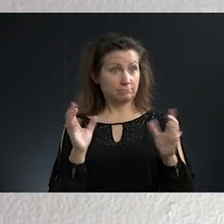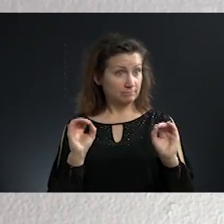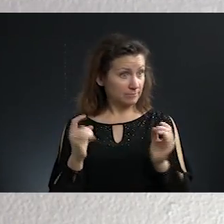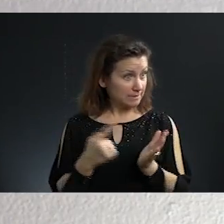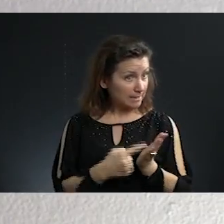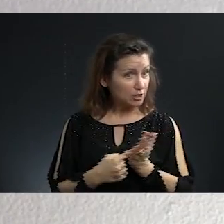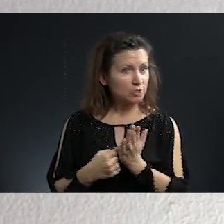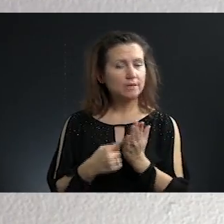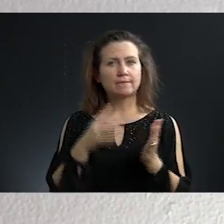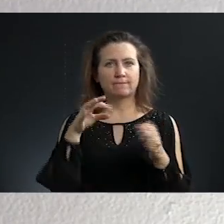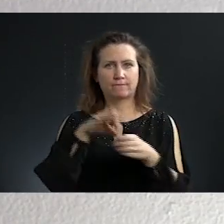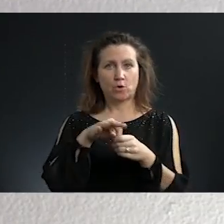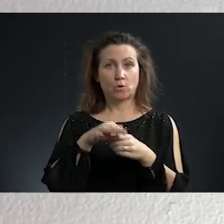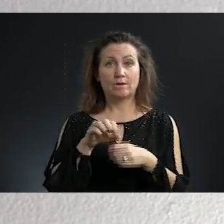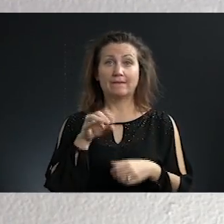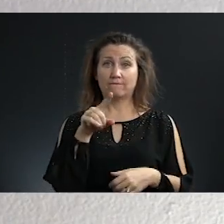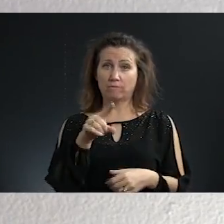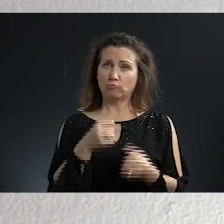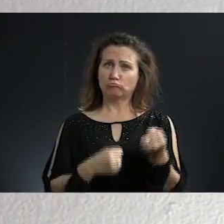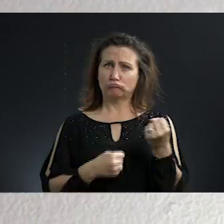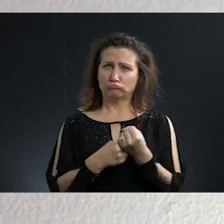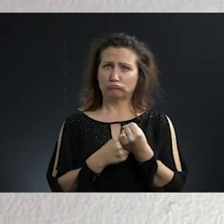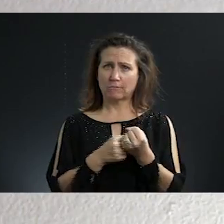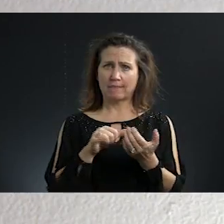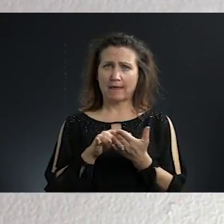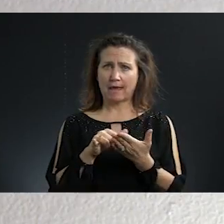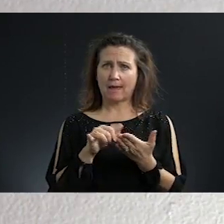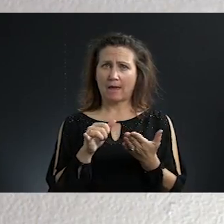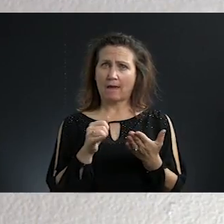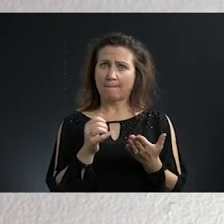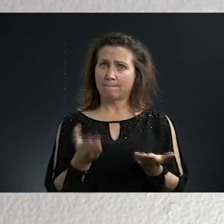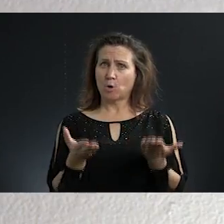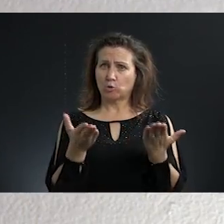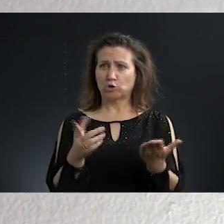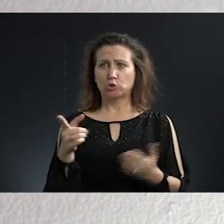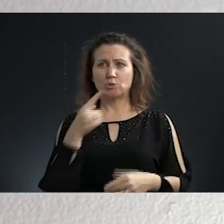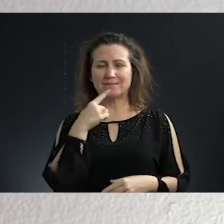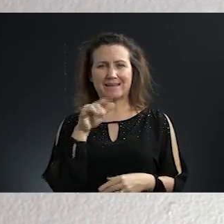if you are in favor of the motion you will say yay if